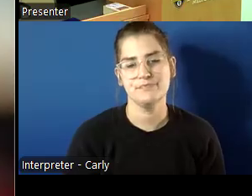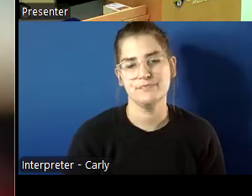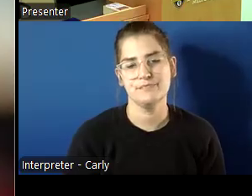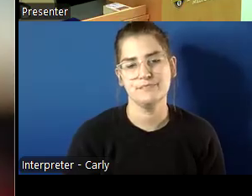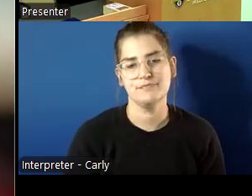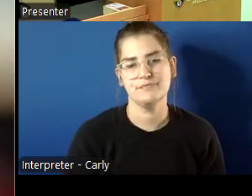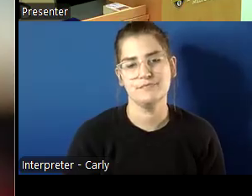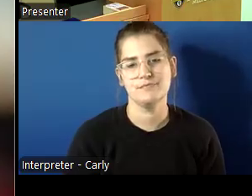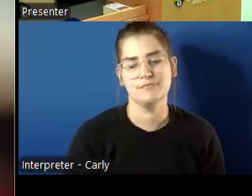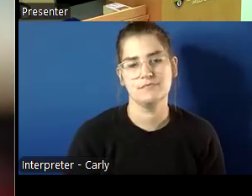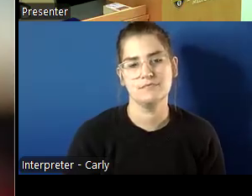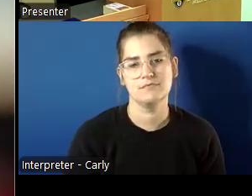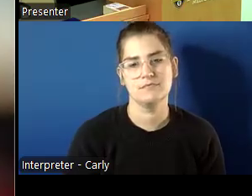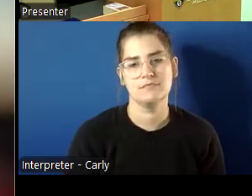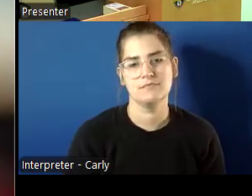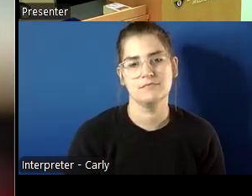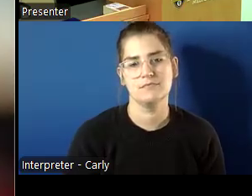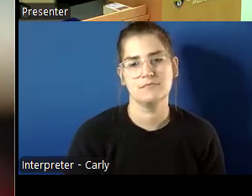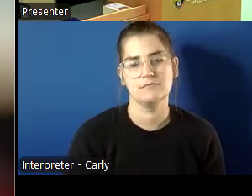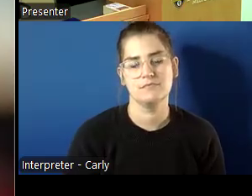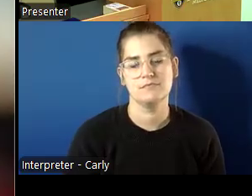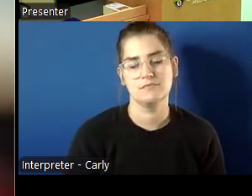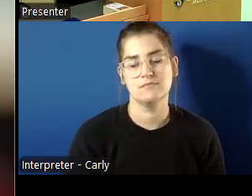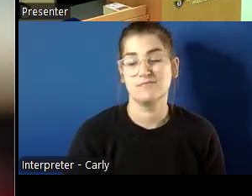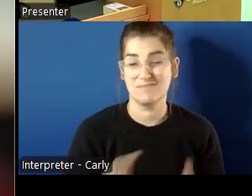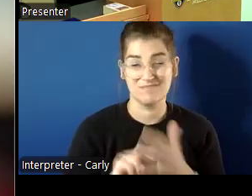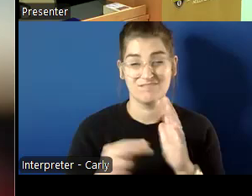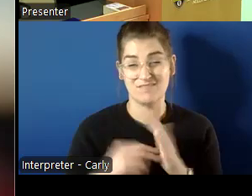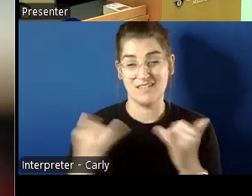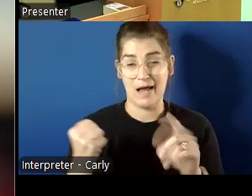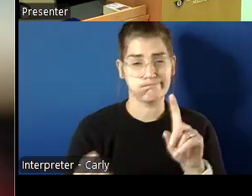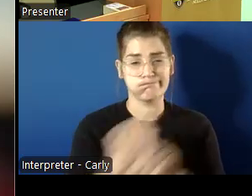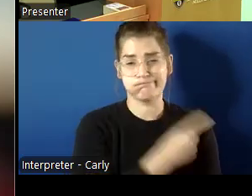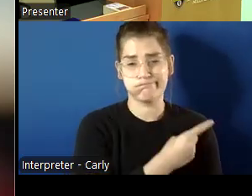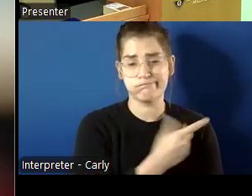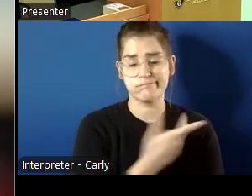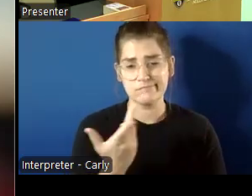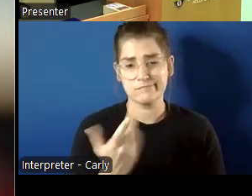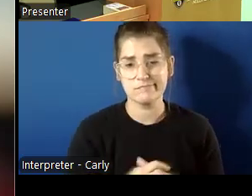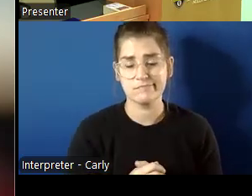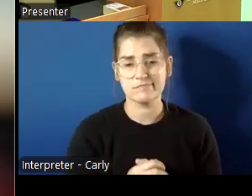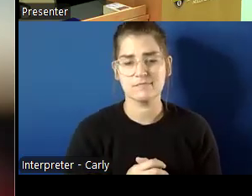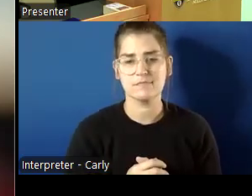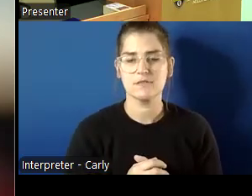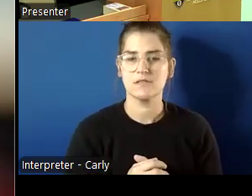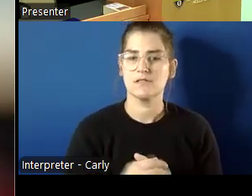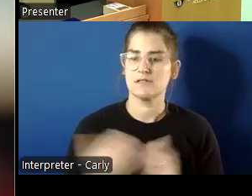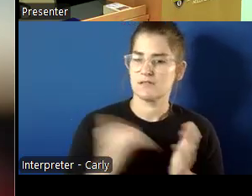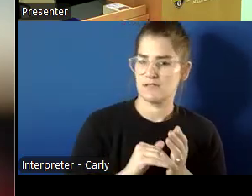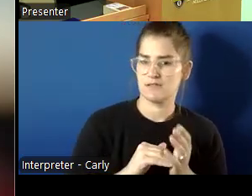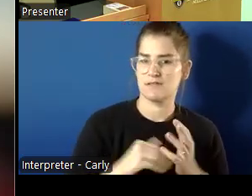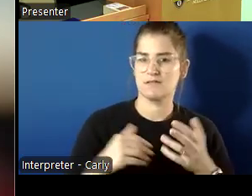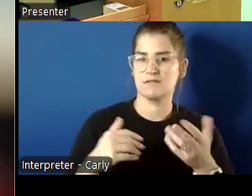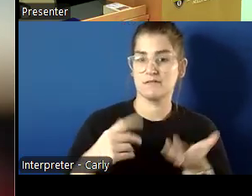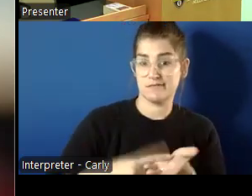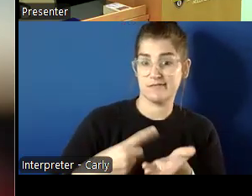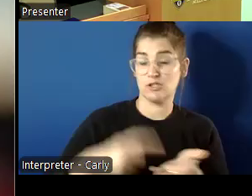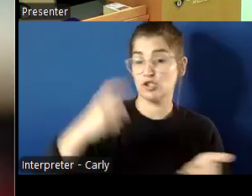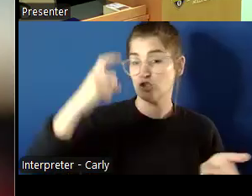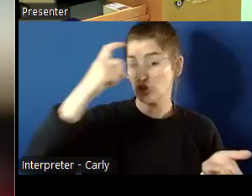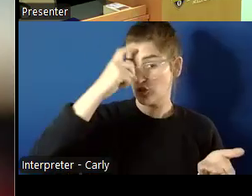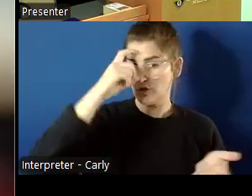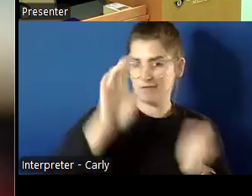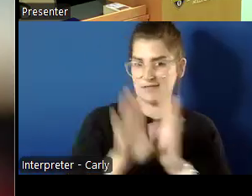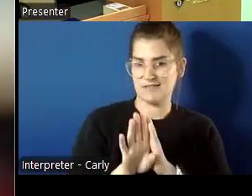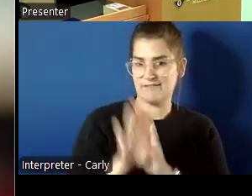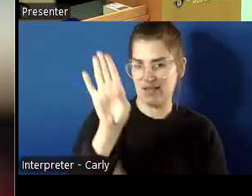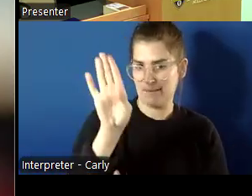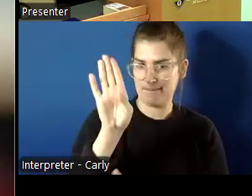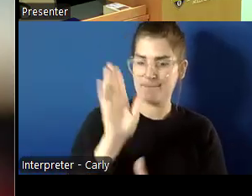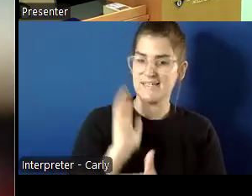off base because what we're talking about um is neur neuro neurodedevelopmental and interventions